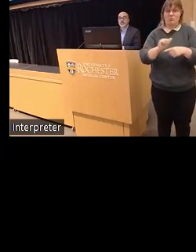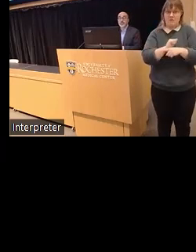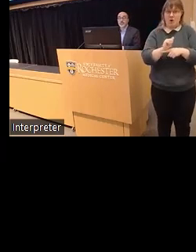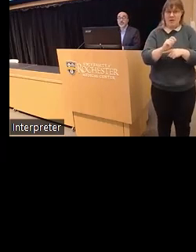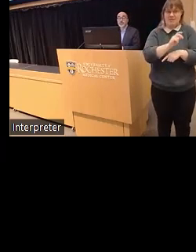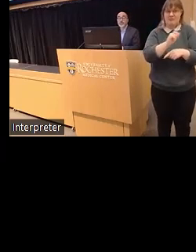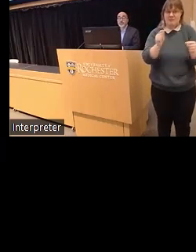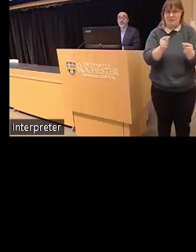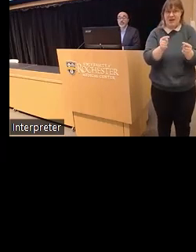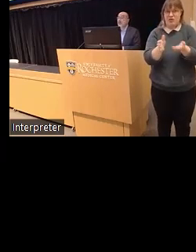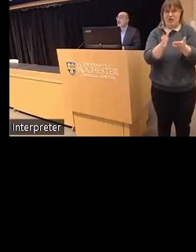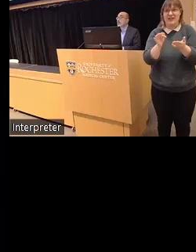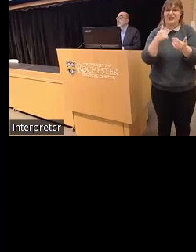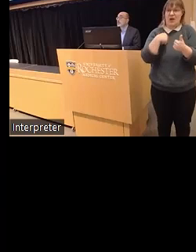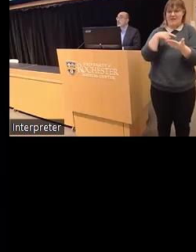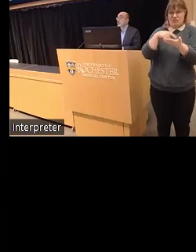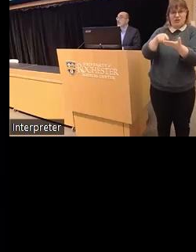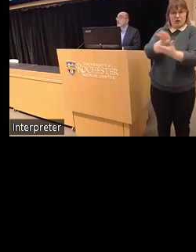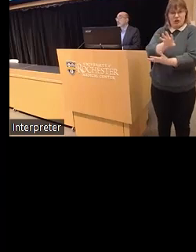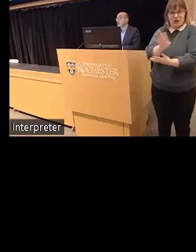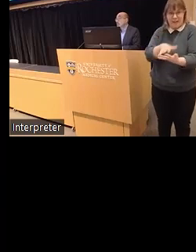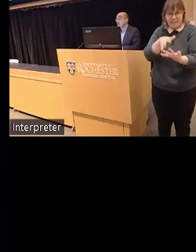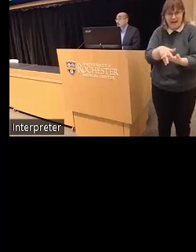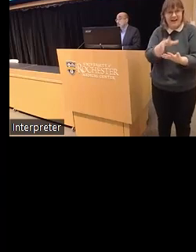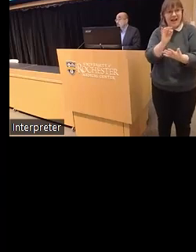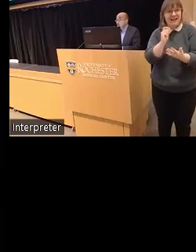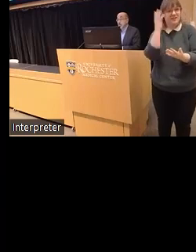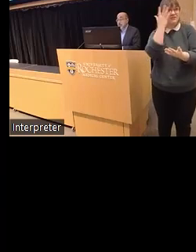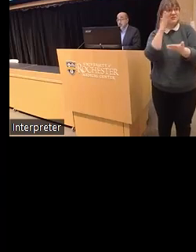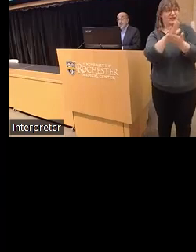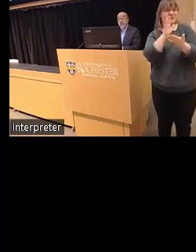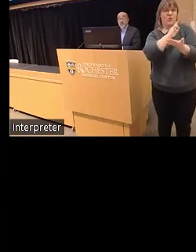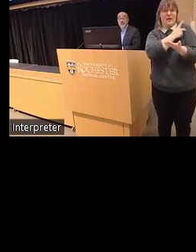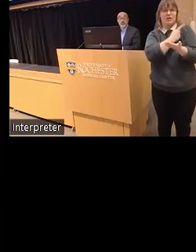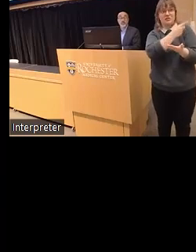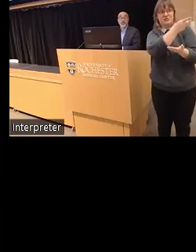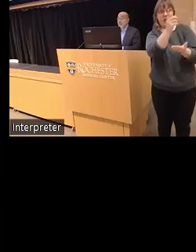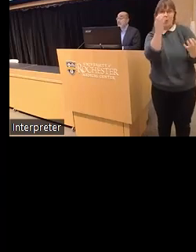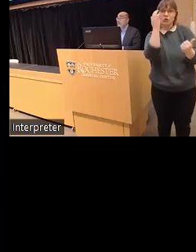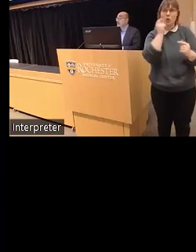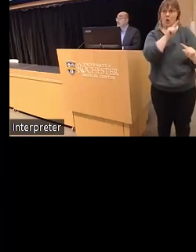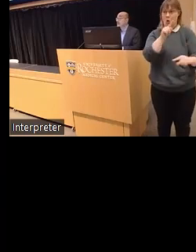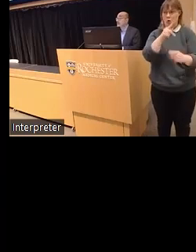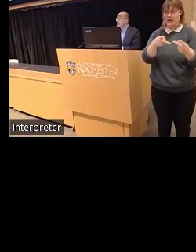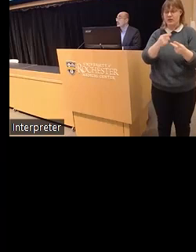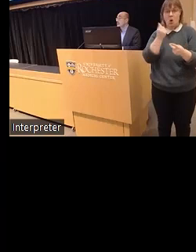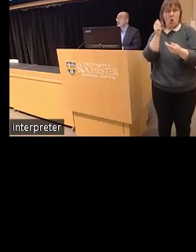embedded in that uh pain service and that's also an attractive feature to patients they want to know they can go to a place where they can get the latest and greatest treatments that are being